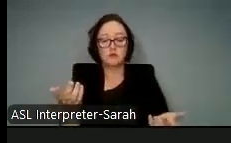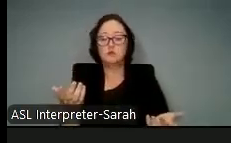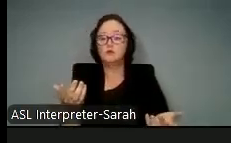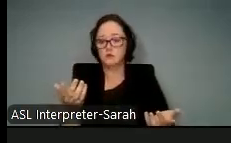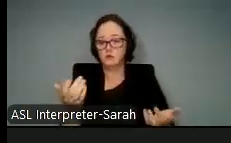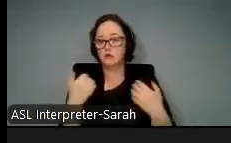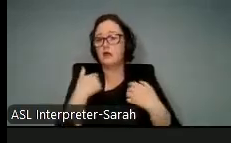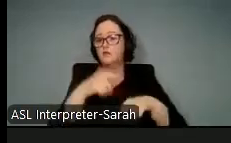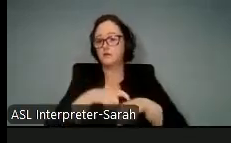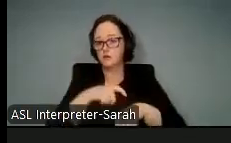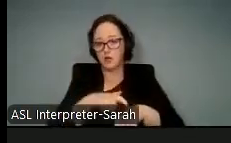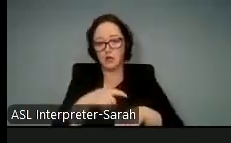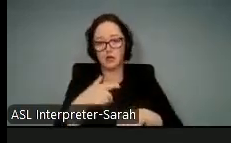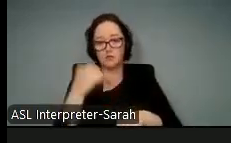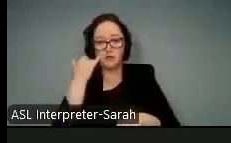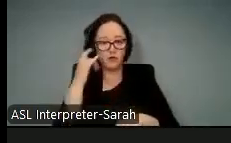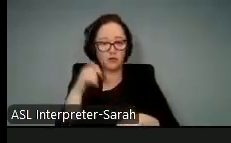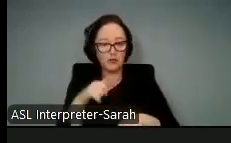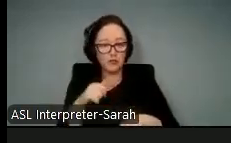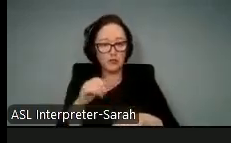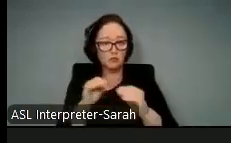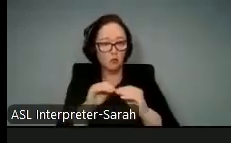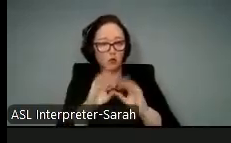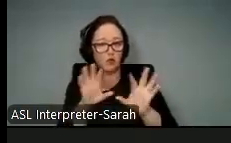any additional topics we didn't cover yet.